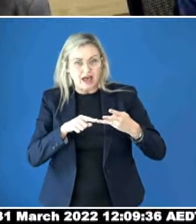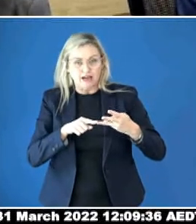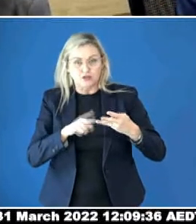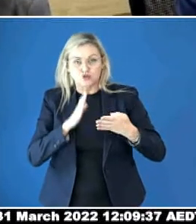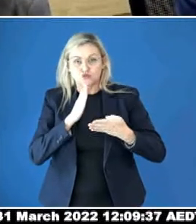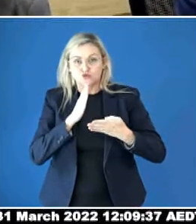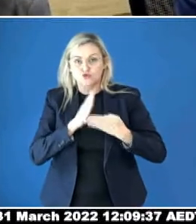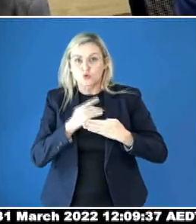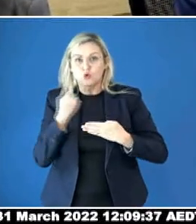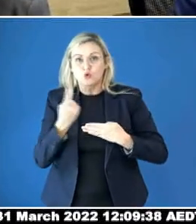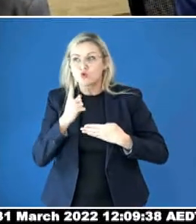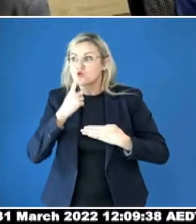ultimately reported to police by the parents.